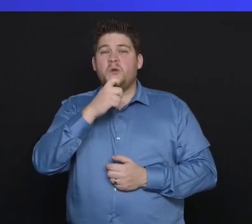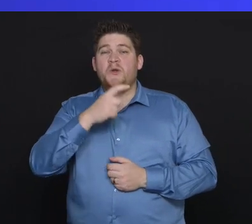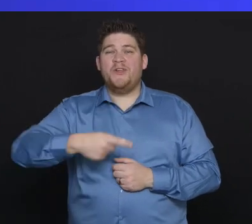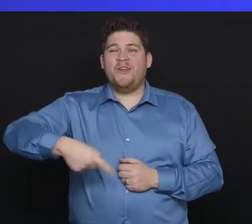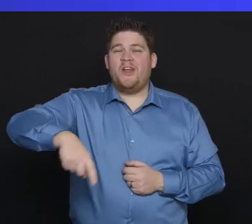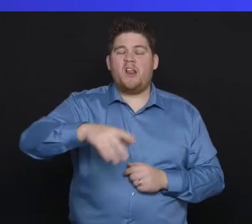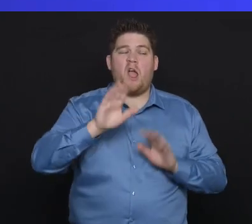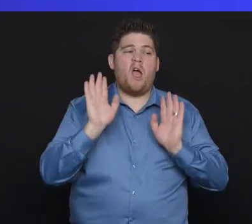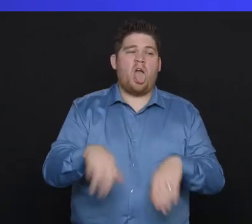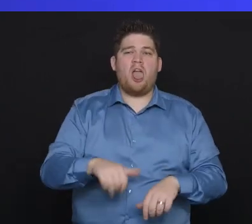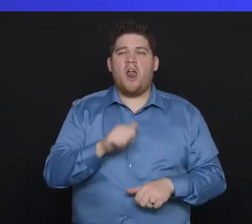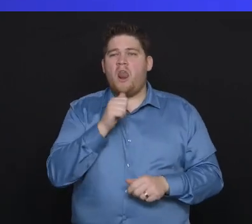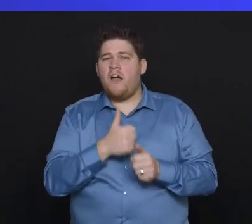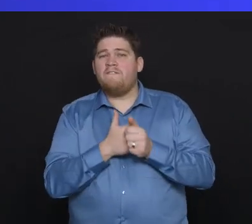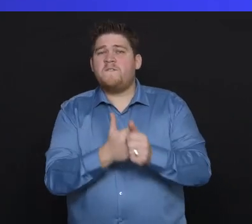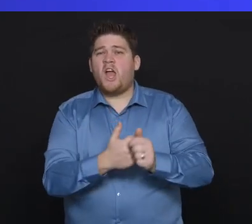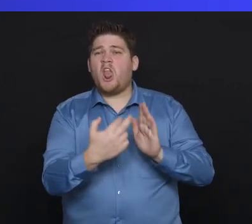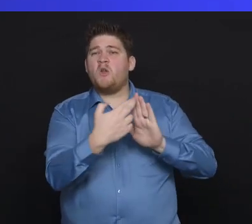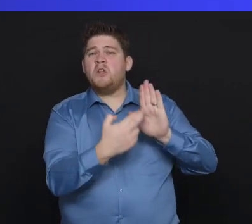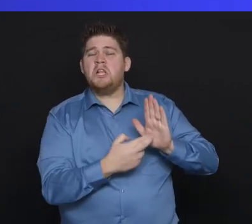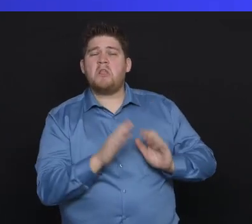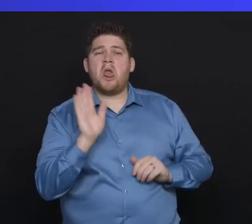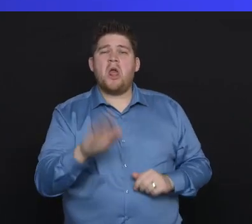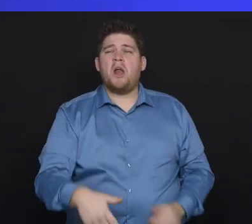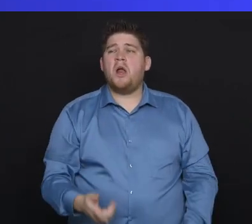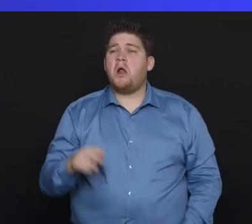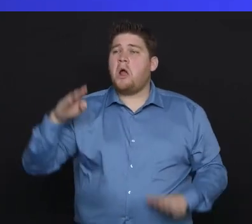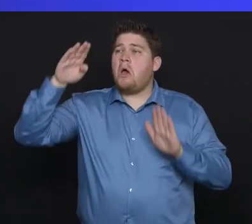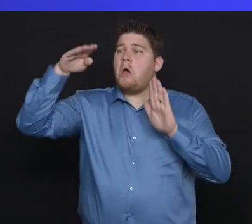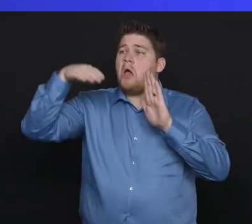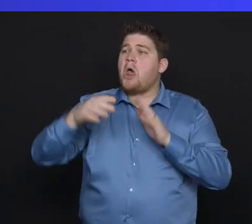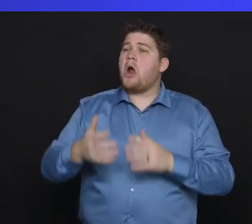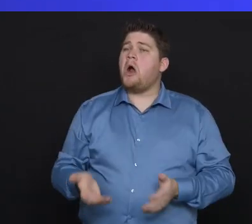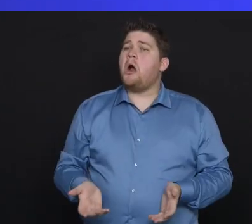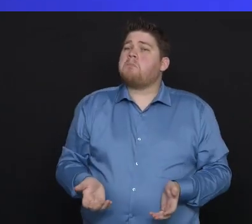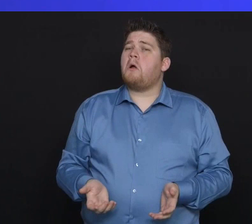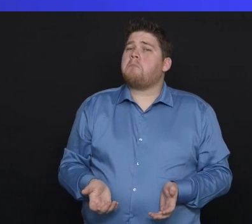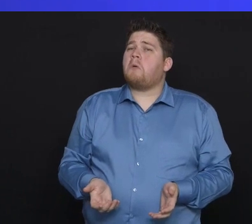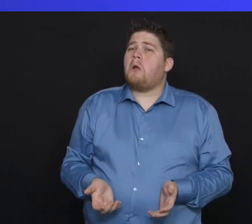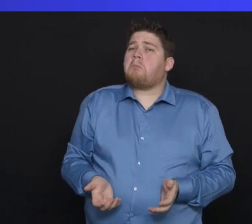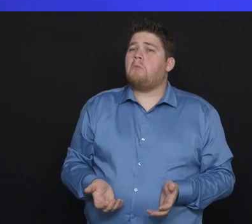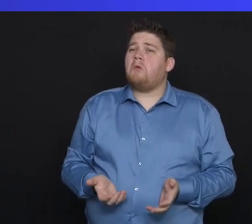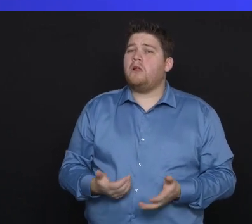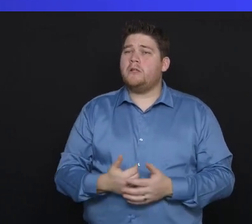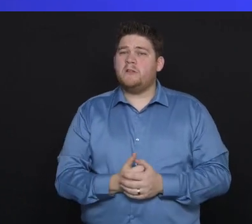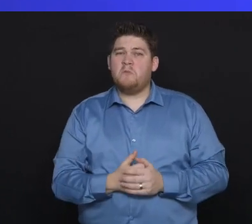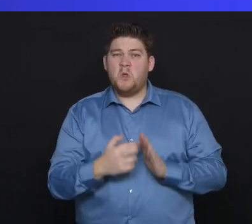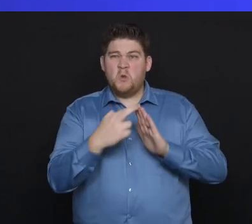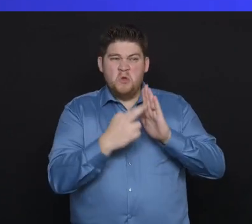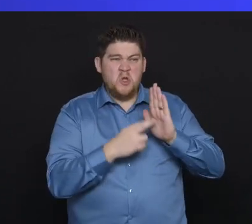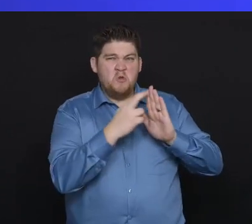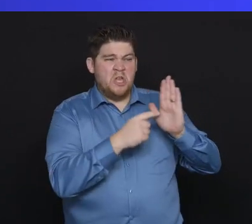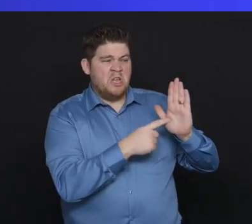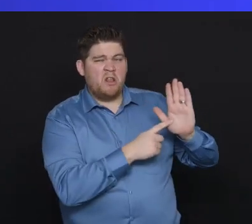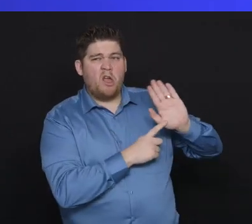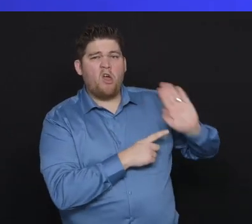for those who are struggling with following all the guidelines, do you think that this could be seen as motivation to back off some of the guidelines a